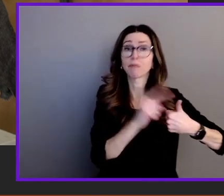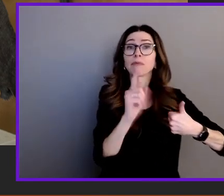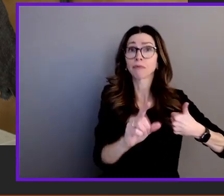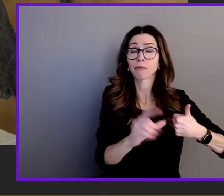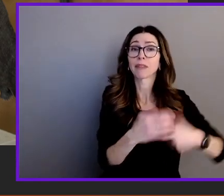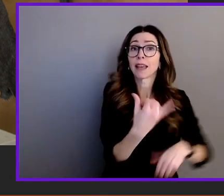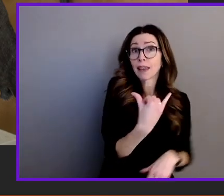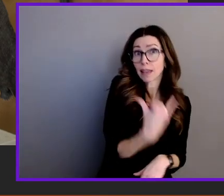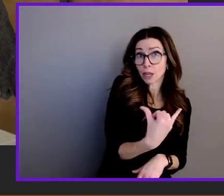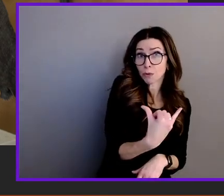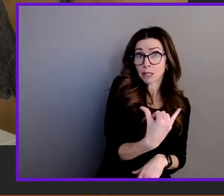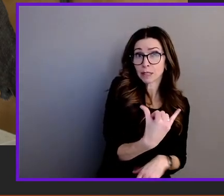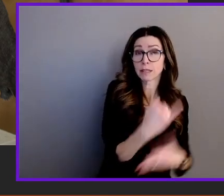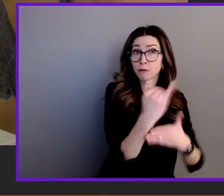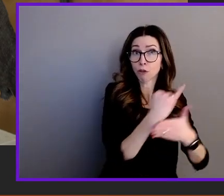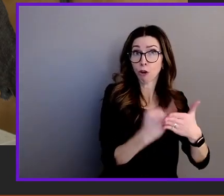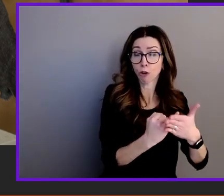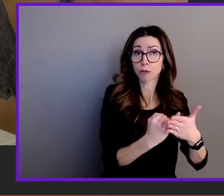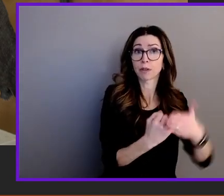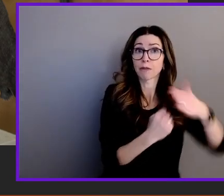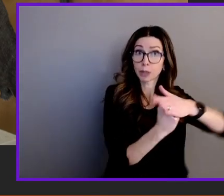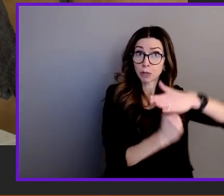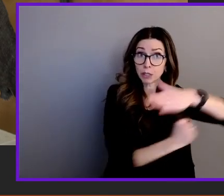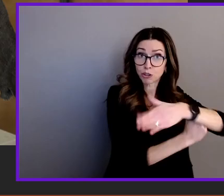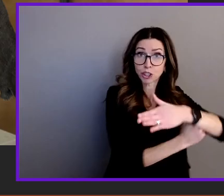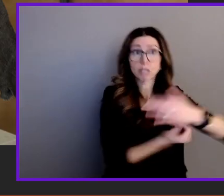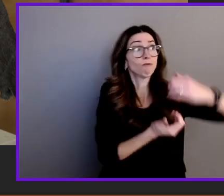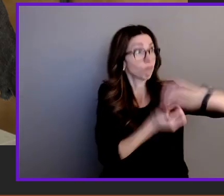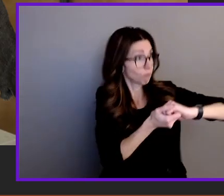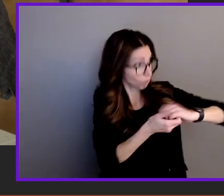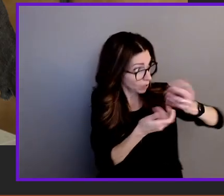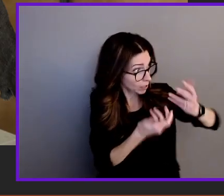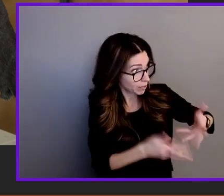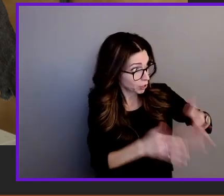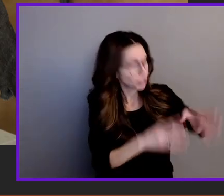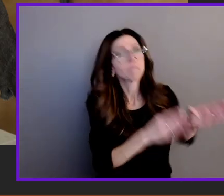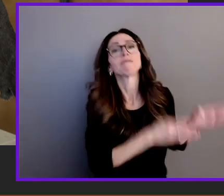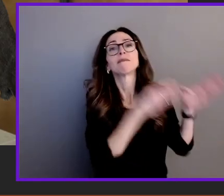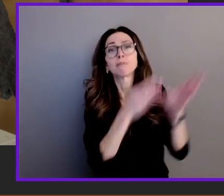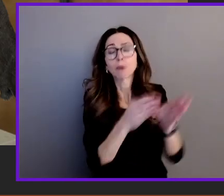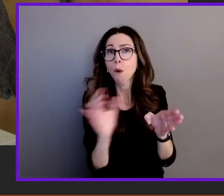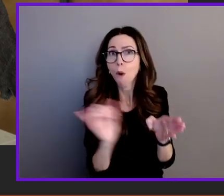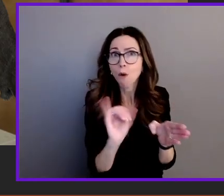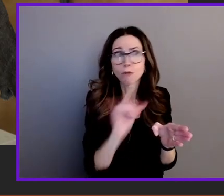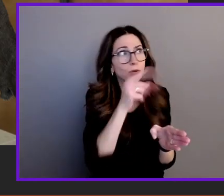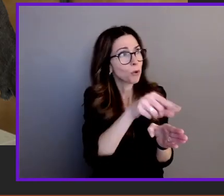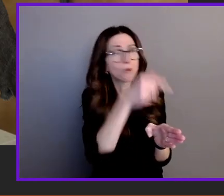Co-delivery partnerships are a new way of working for the Council. They allow us to support artists and arts